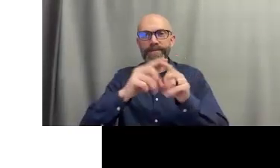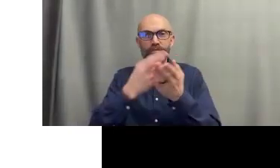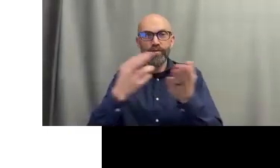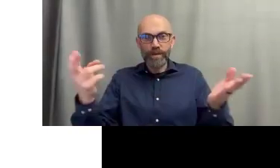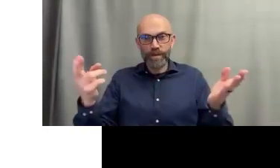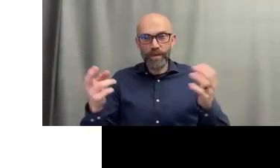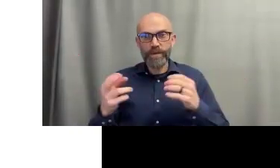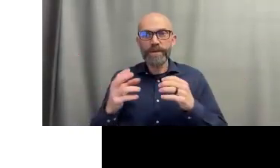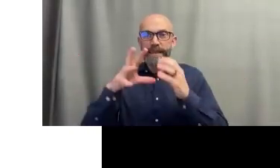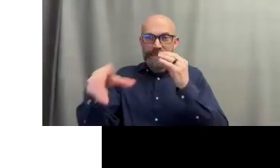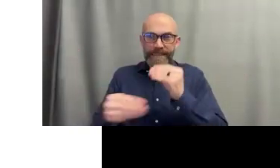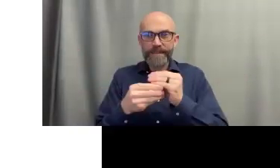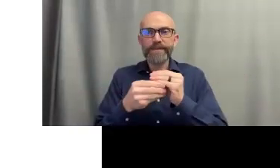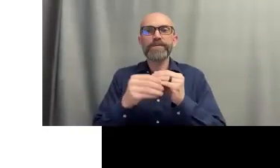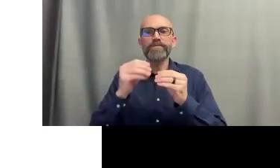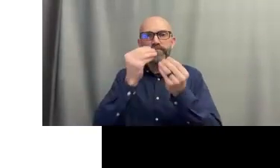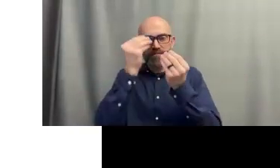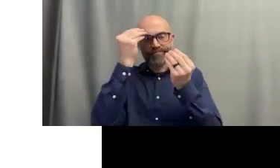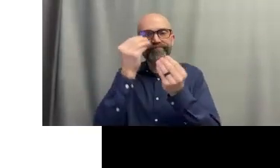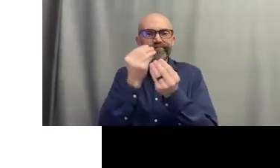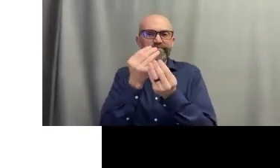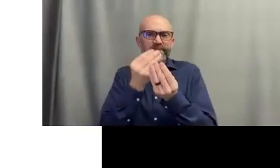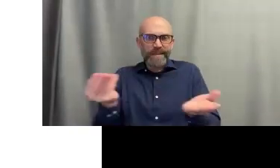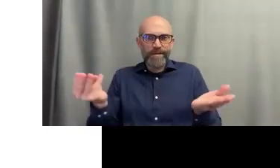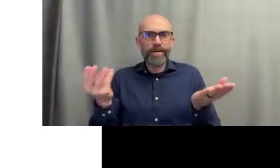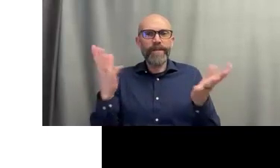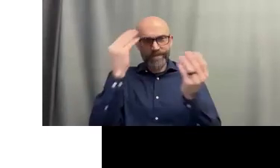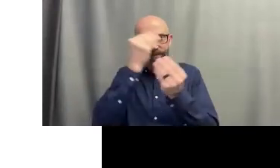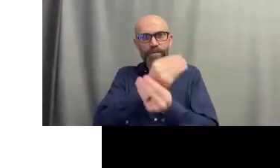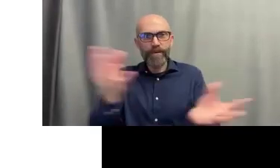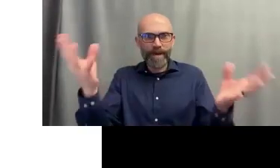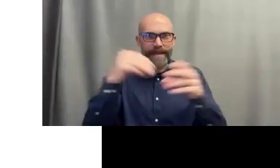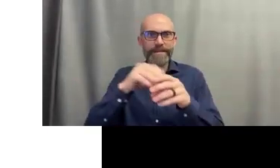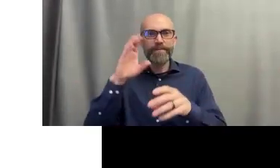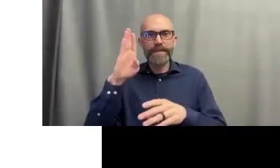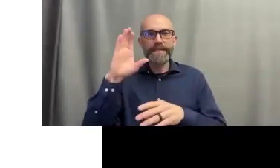in addition to the materials that are provided in BC Open Campus.